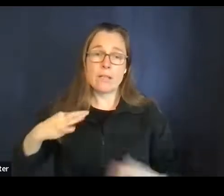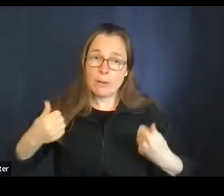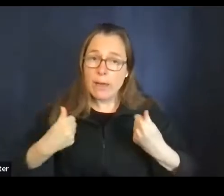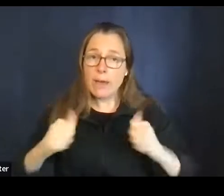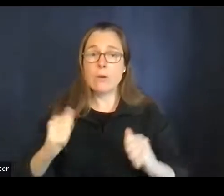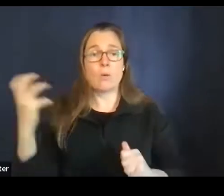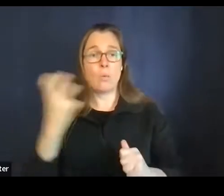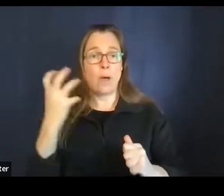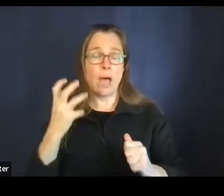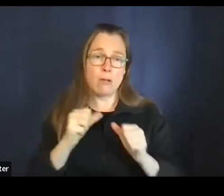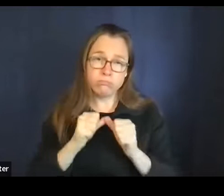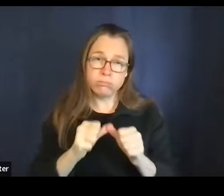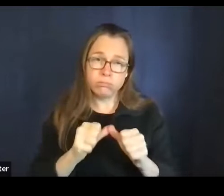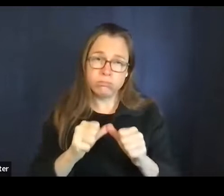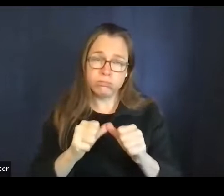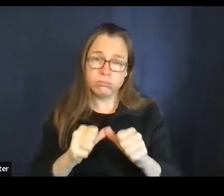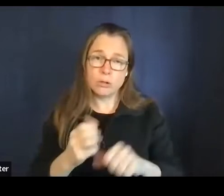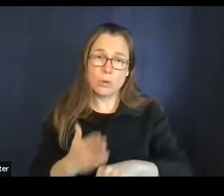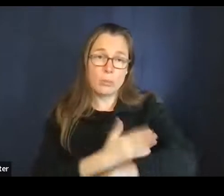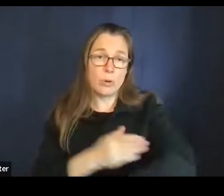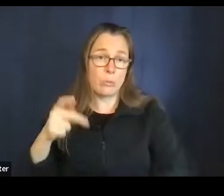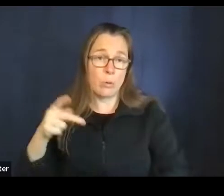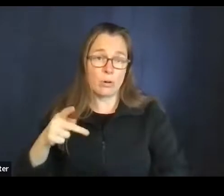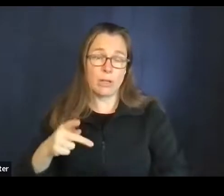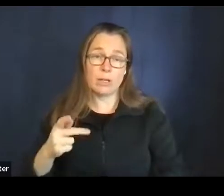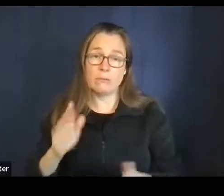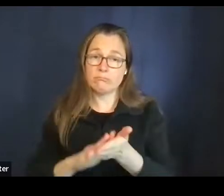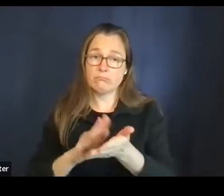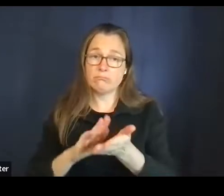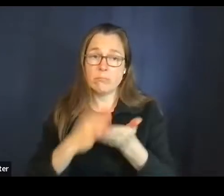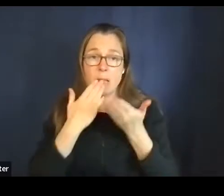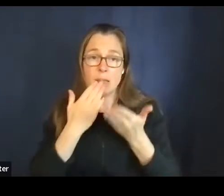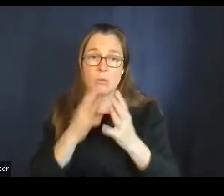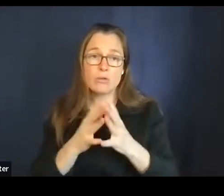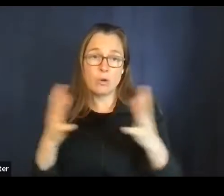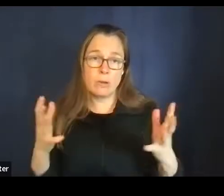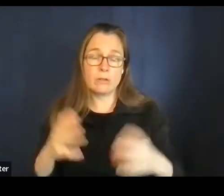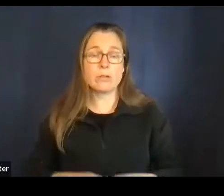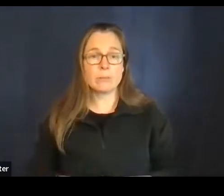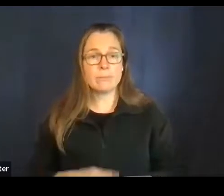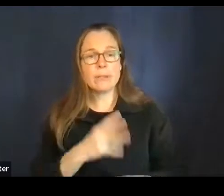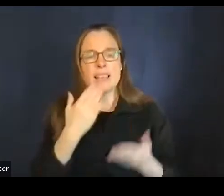to push Portland forward, we would not be here right now. I also want to thank my team.